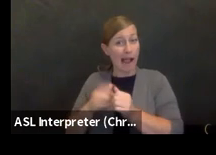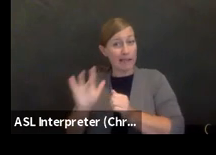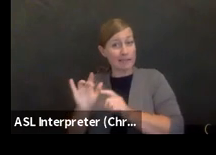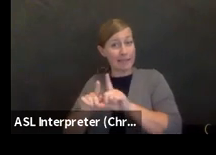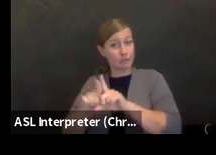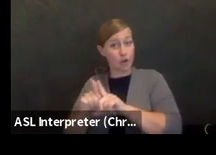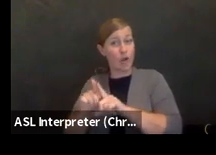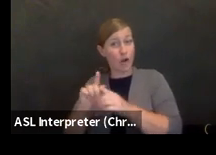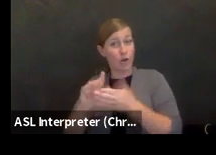ESD 112-- Kristina Wambold: And I can grab it.